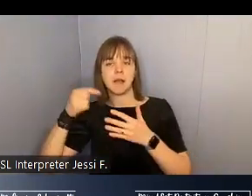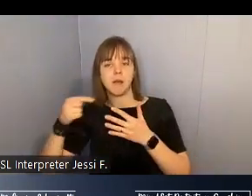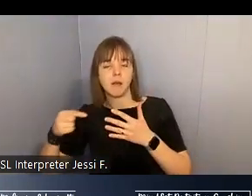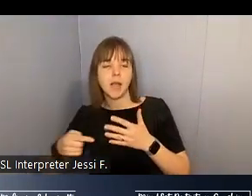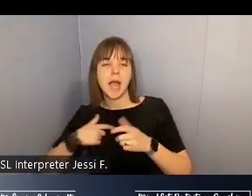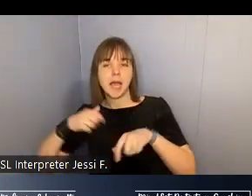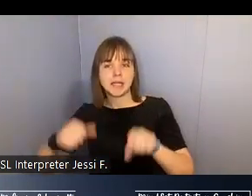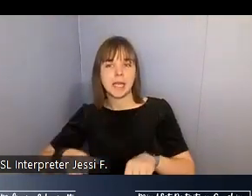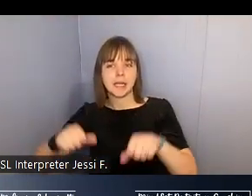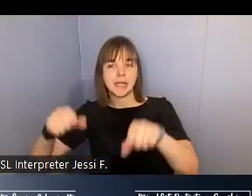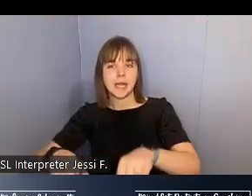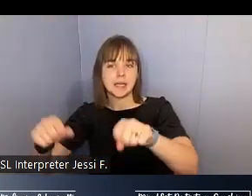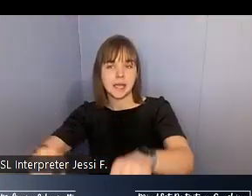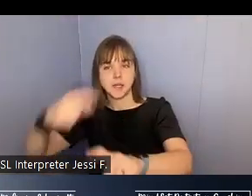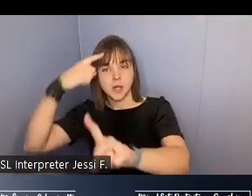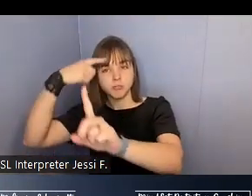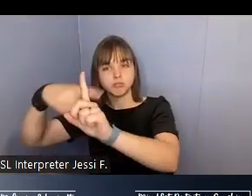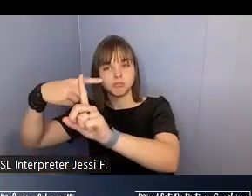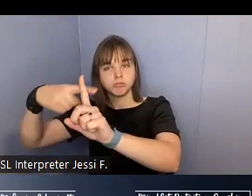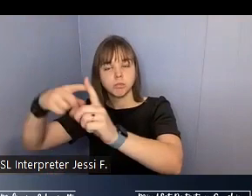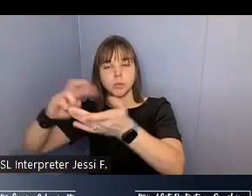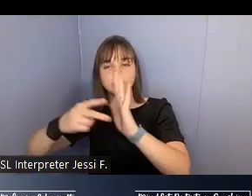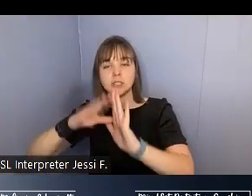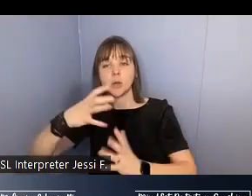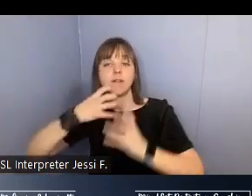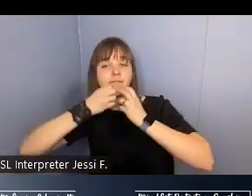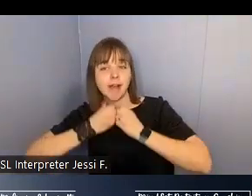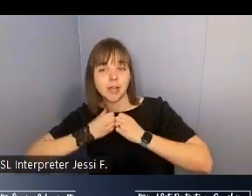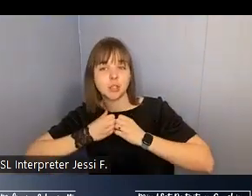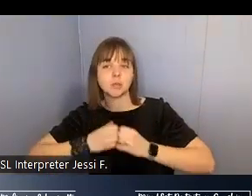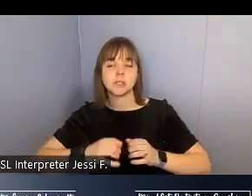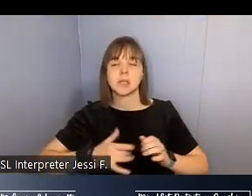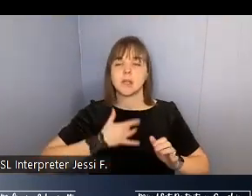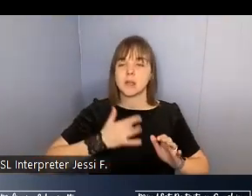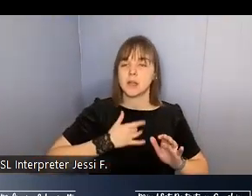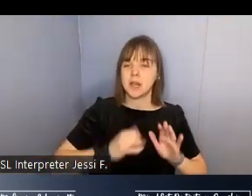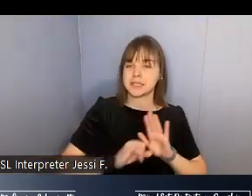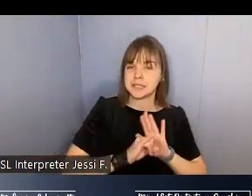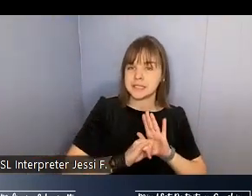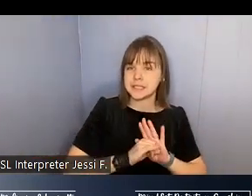the conversions of our values, our identity, and our goals, and our priorities all come together,